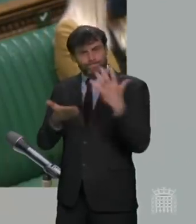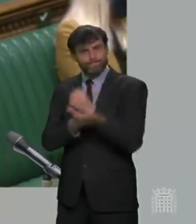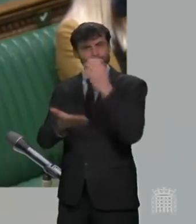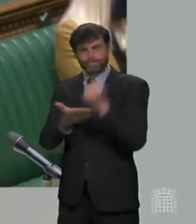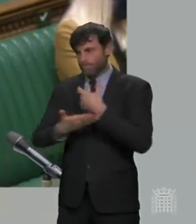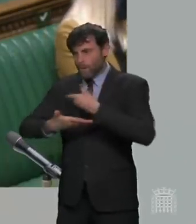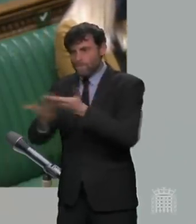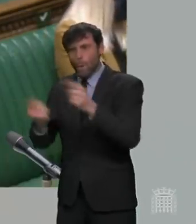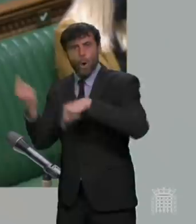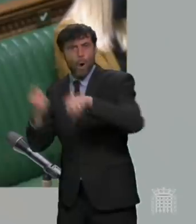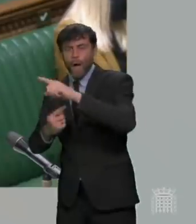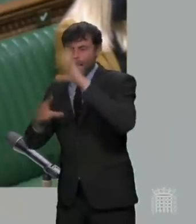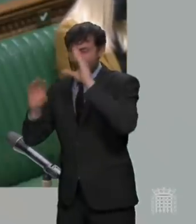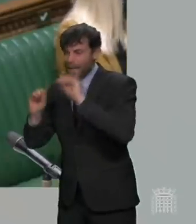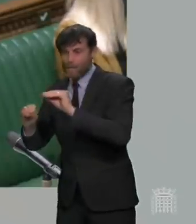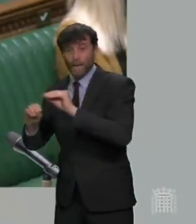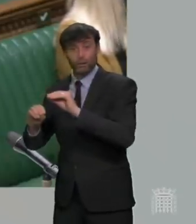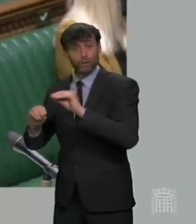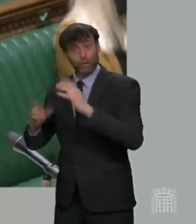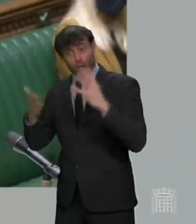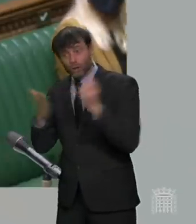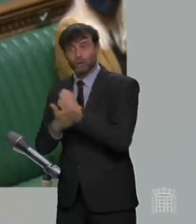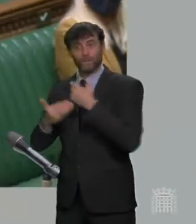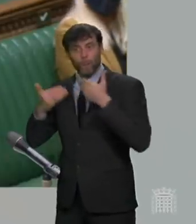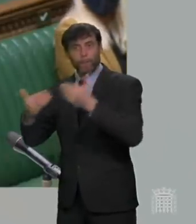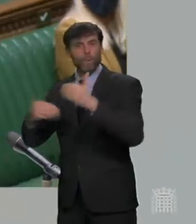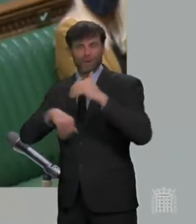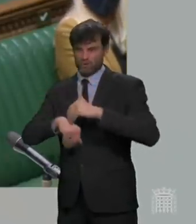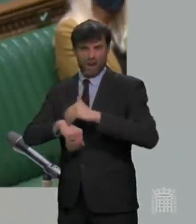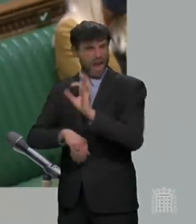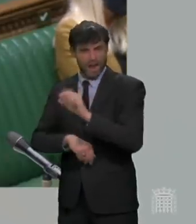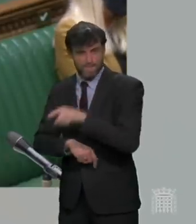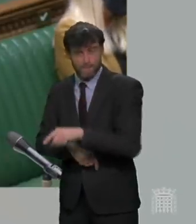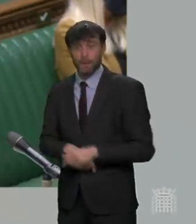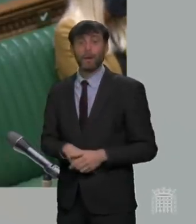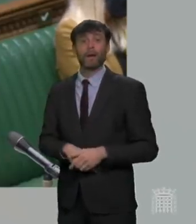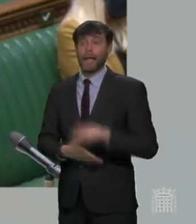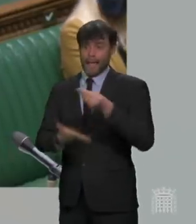failing on crime and failing on the economy. I hope very much that the people of Scotland will